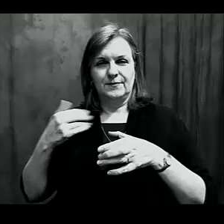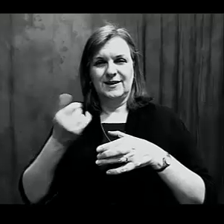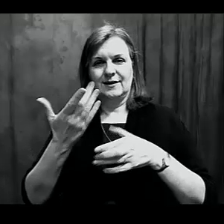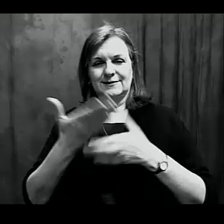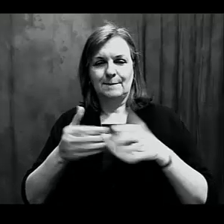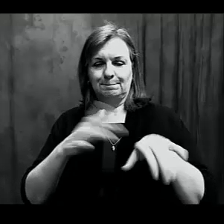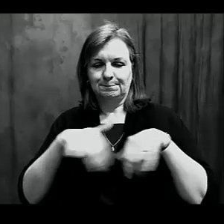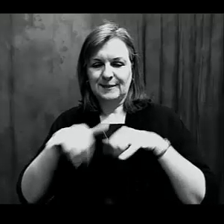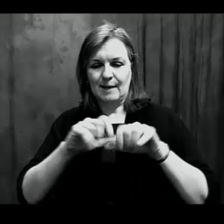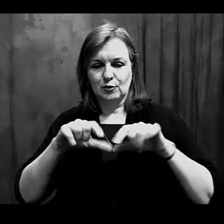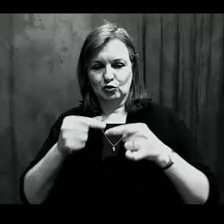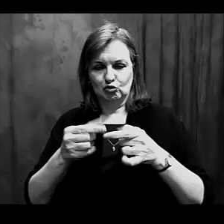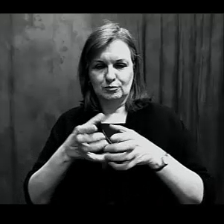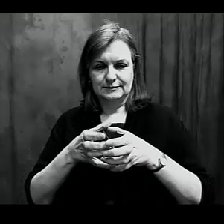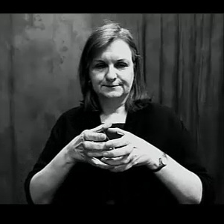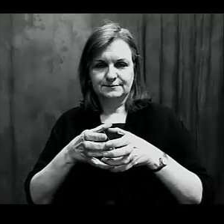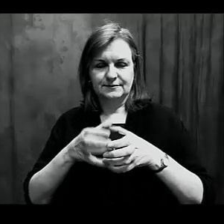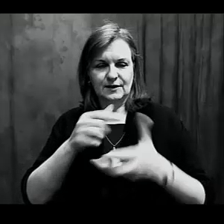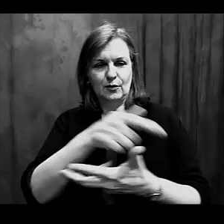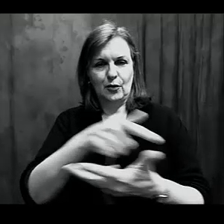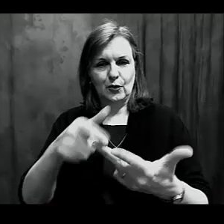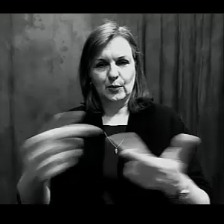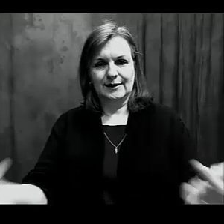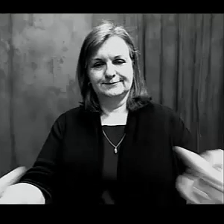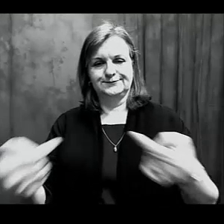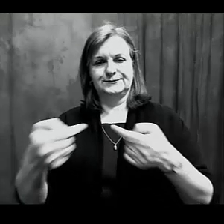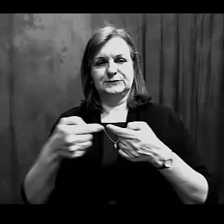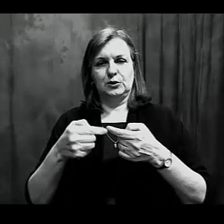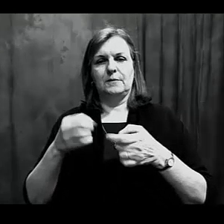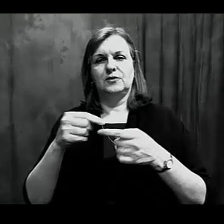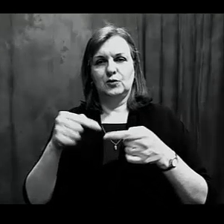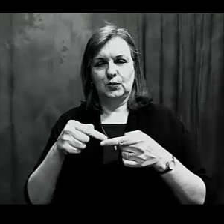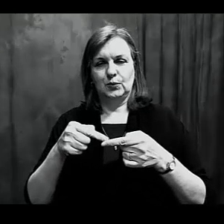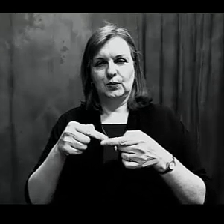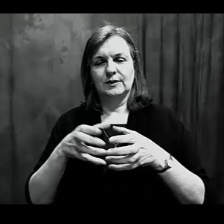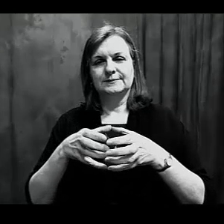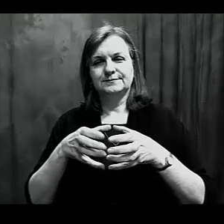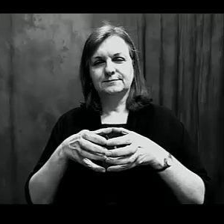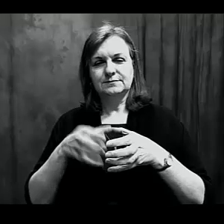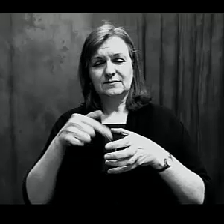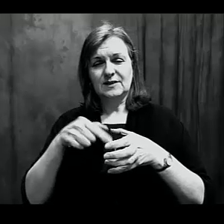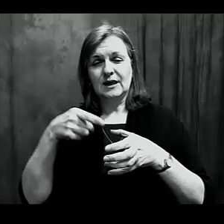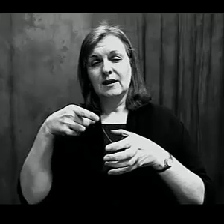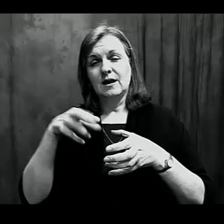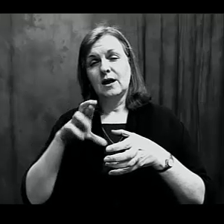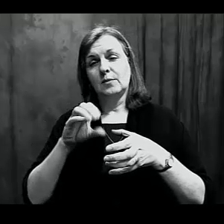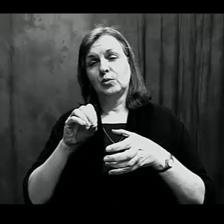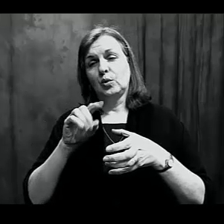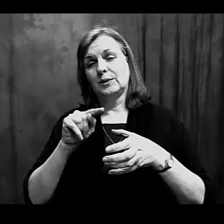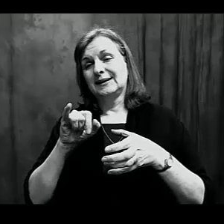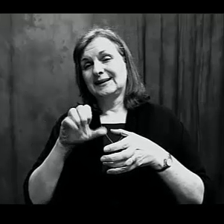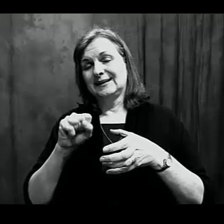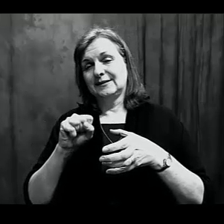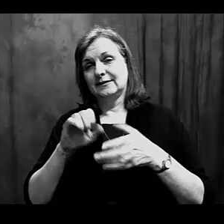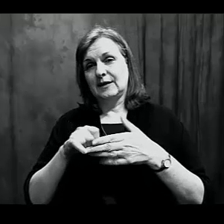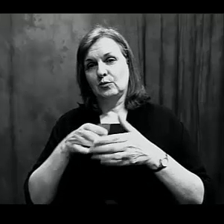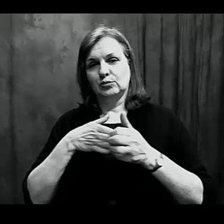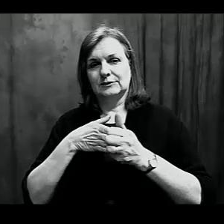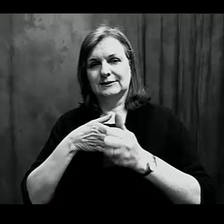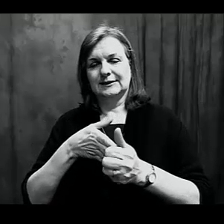so there some common group that common ancestral group of these protists that would have given rise